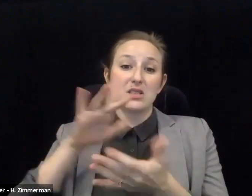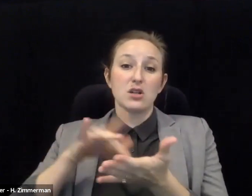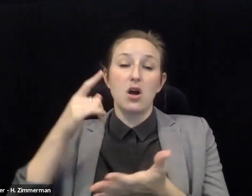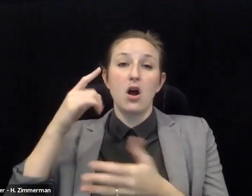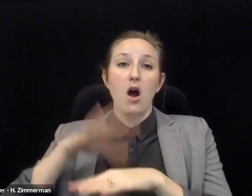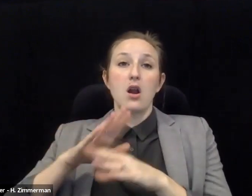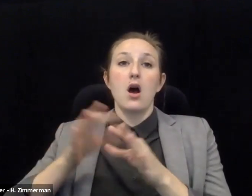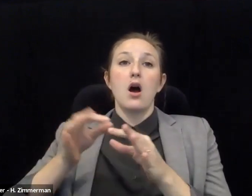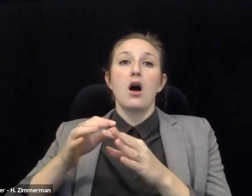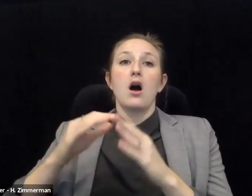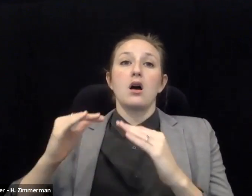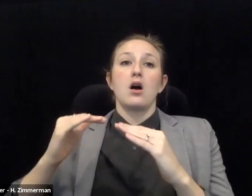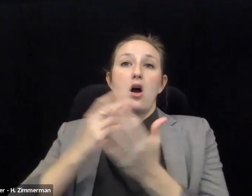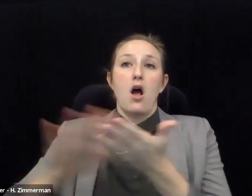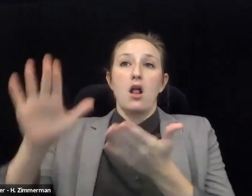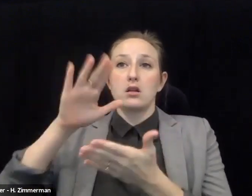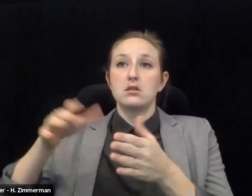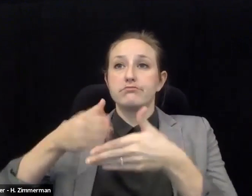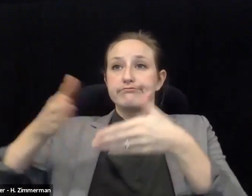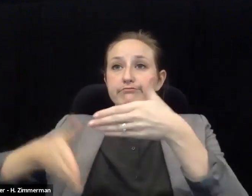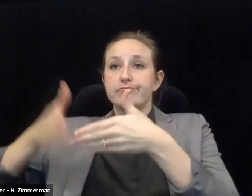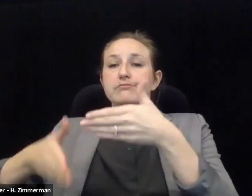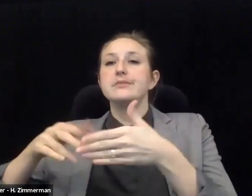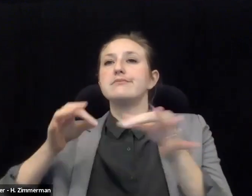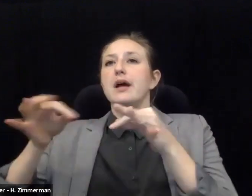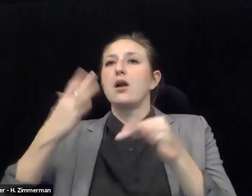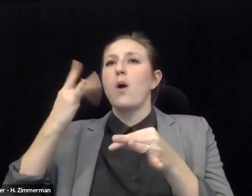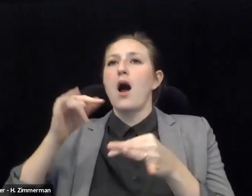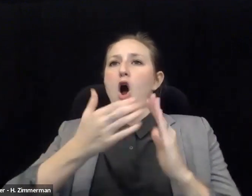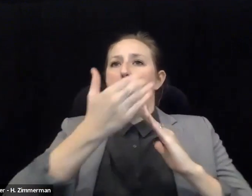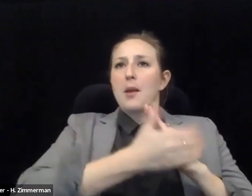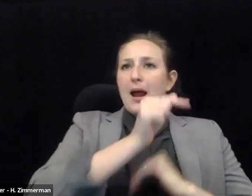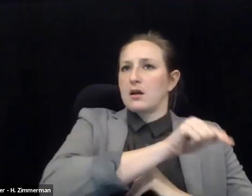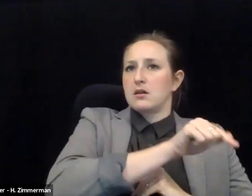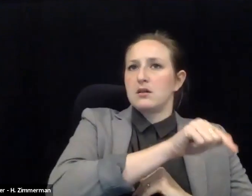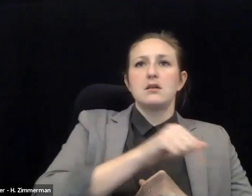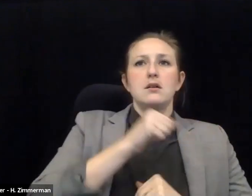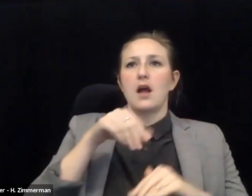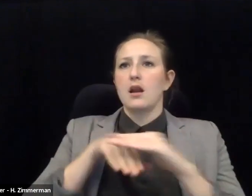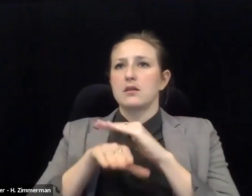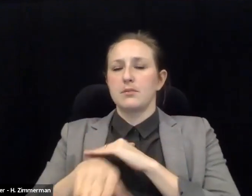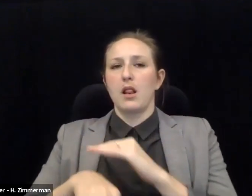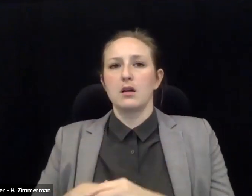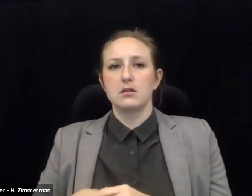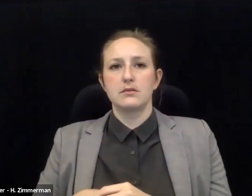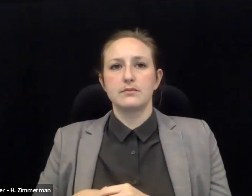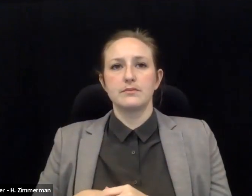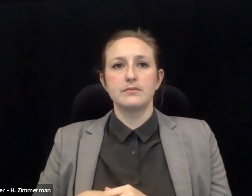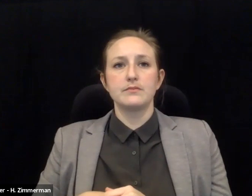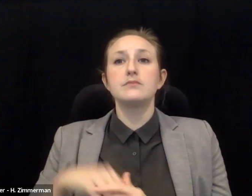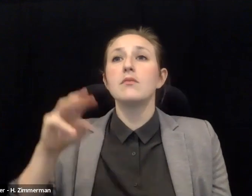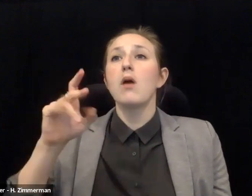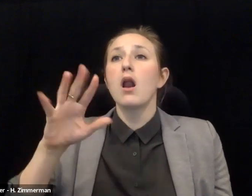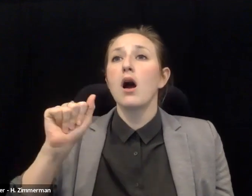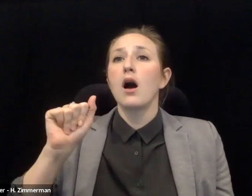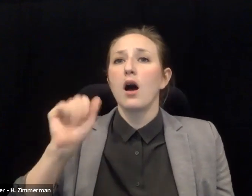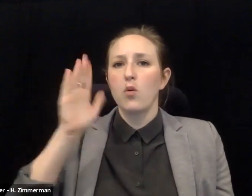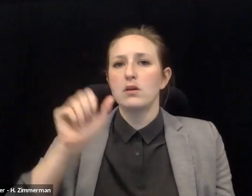about why automated captioning are not accessible and I'm Monica. I'm going to send you the link